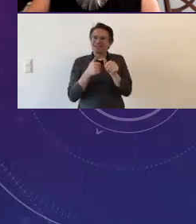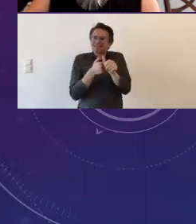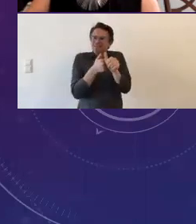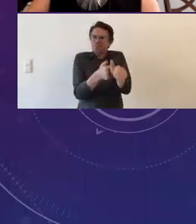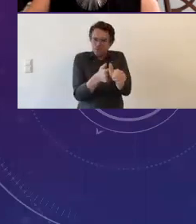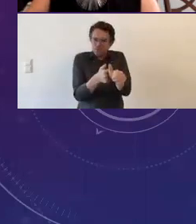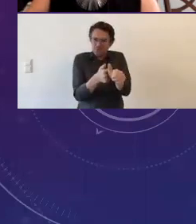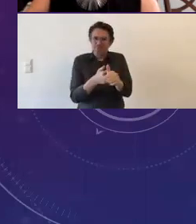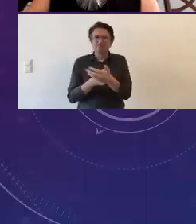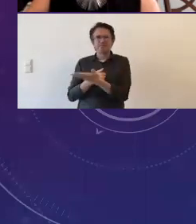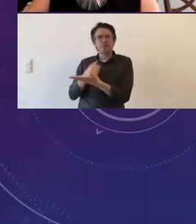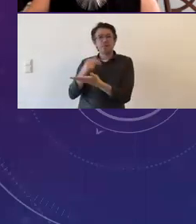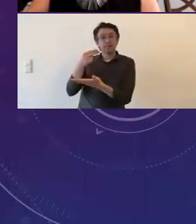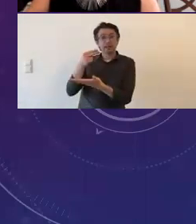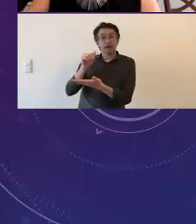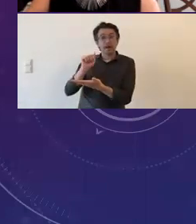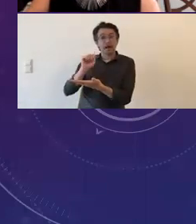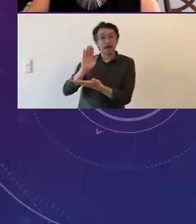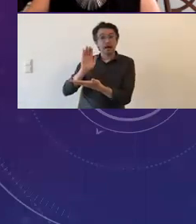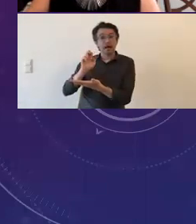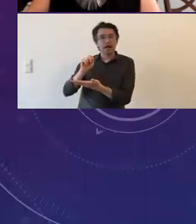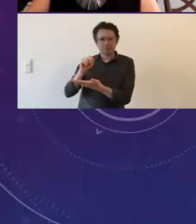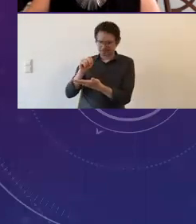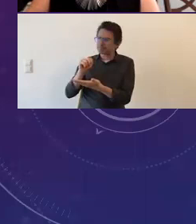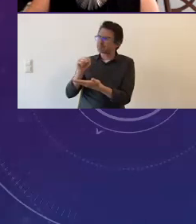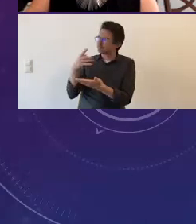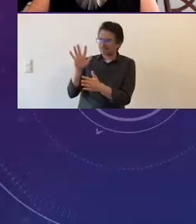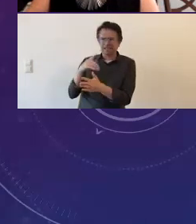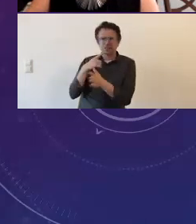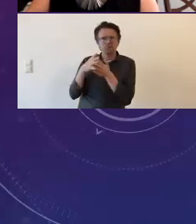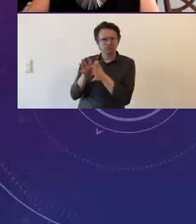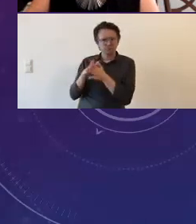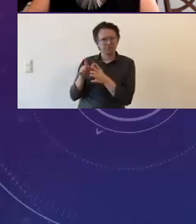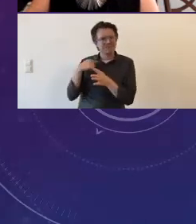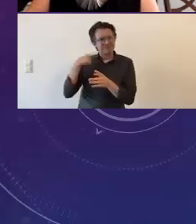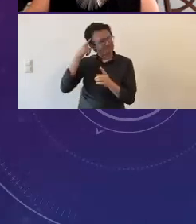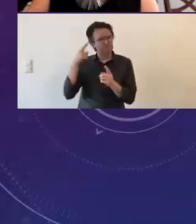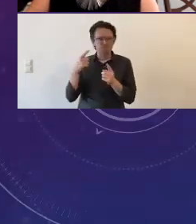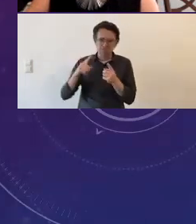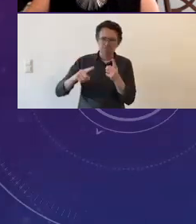well as well so as having said it's really really helpful to have family